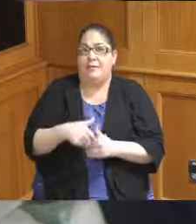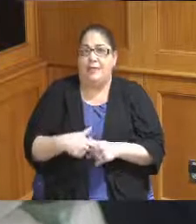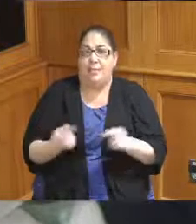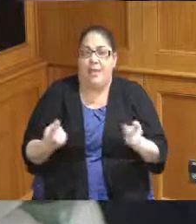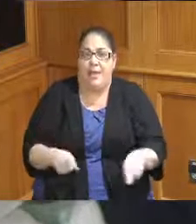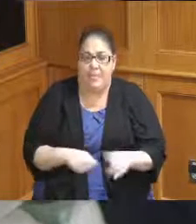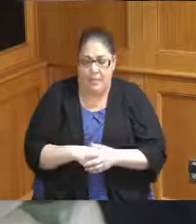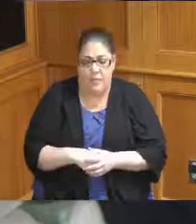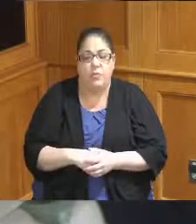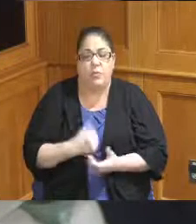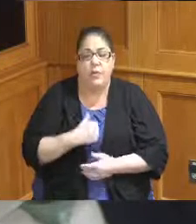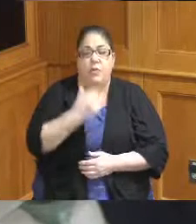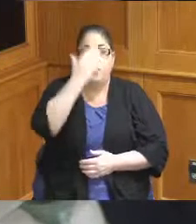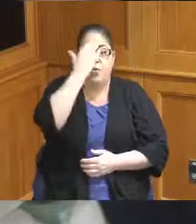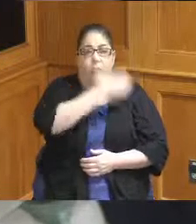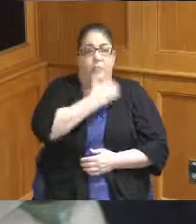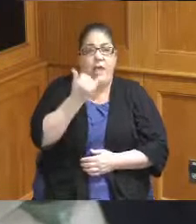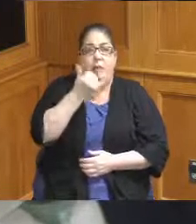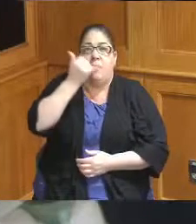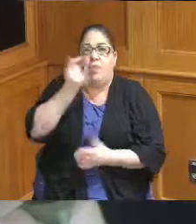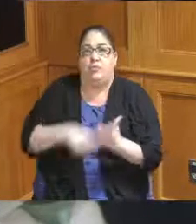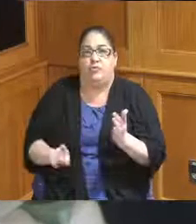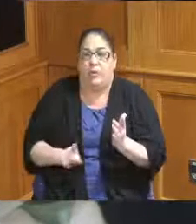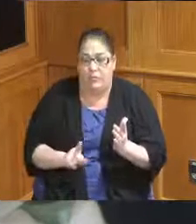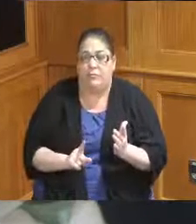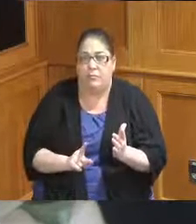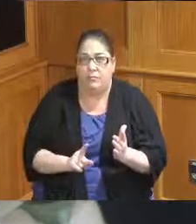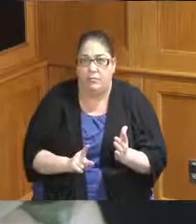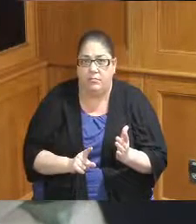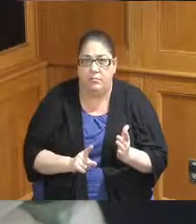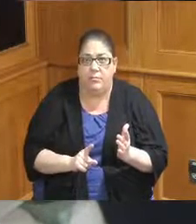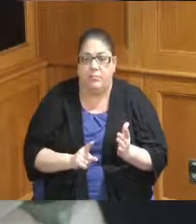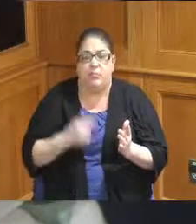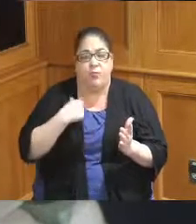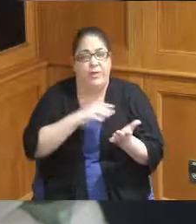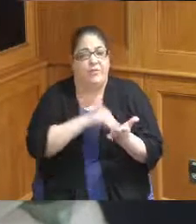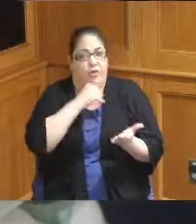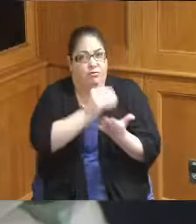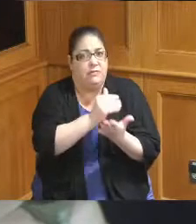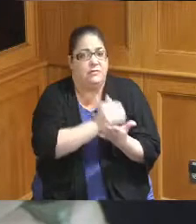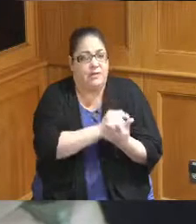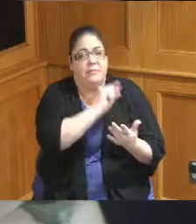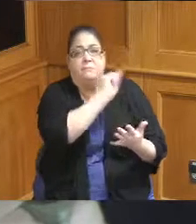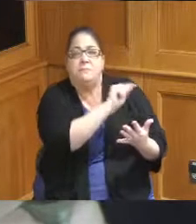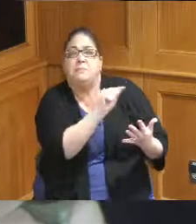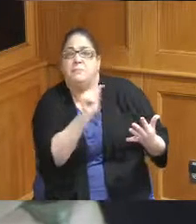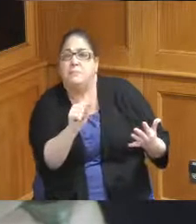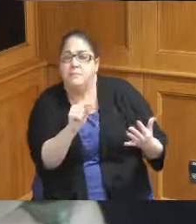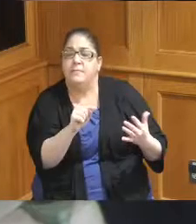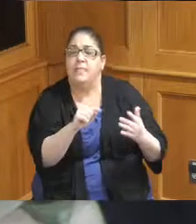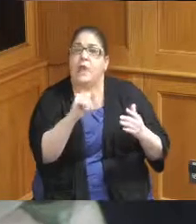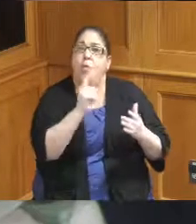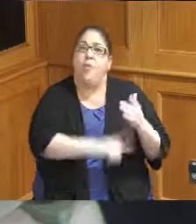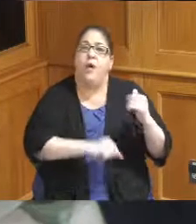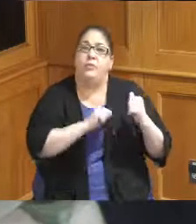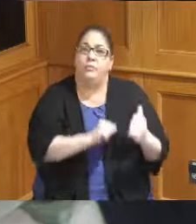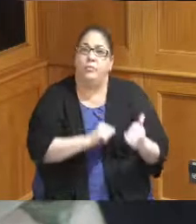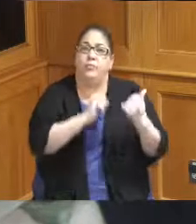Tomorrow there's already been learnings and and changes that would occur to make sure that the